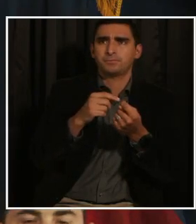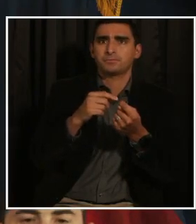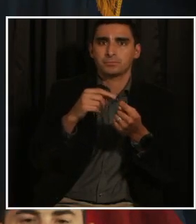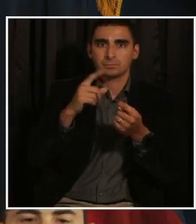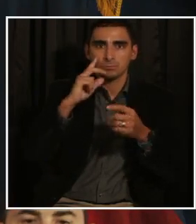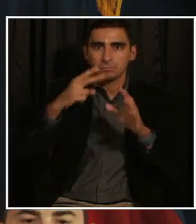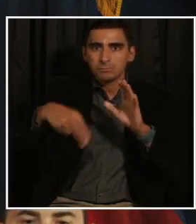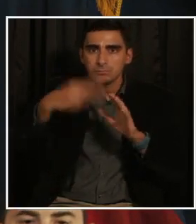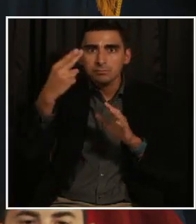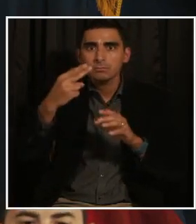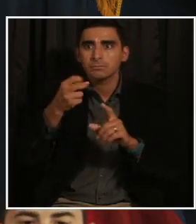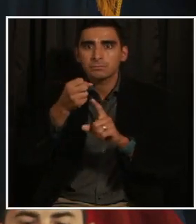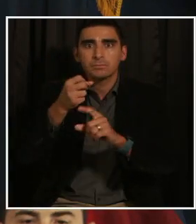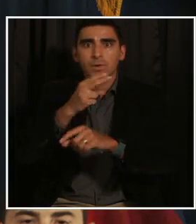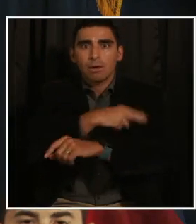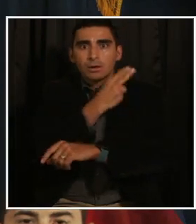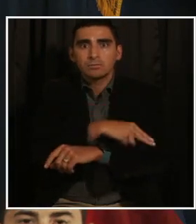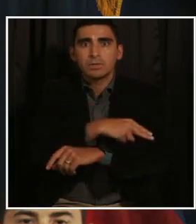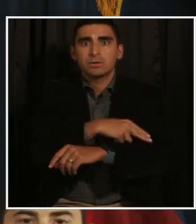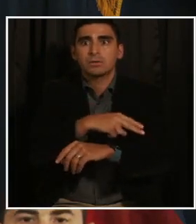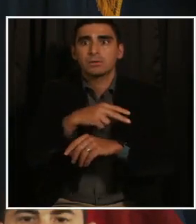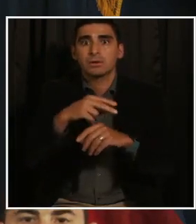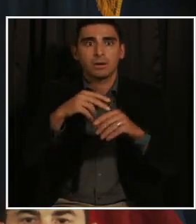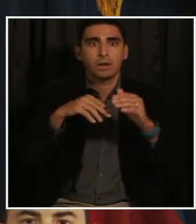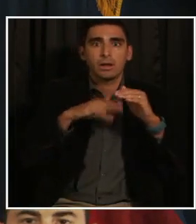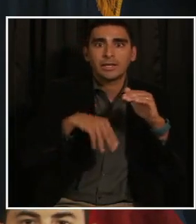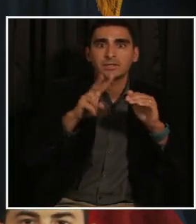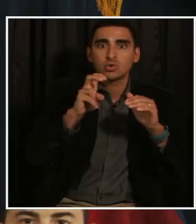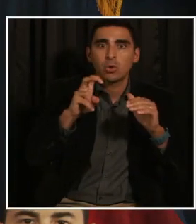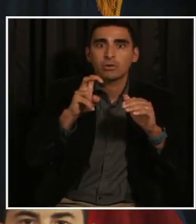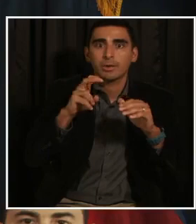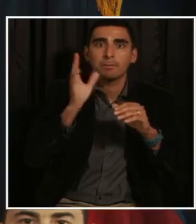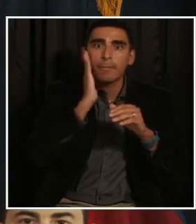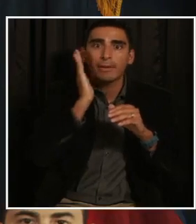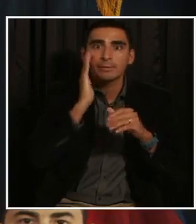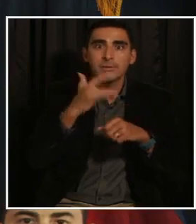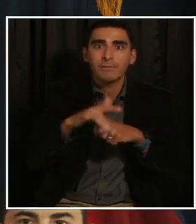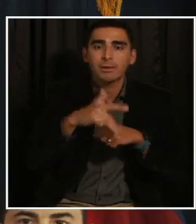across the state with fewer than 200 icu beds available in the past you had said your gold